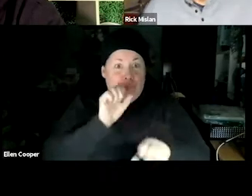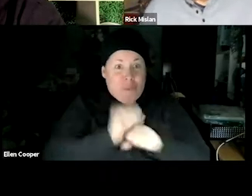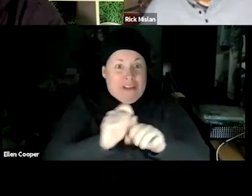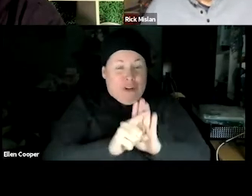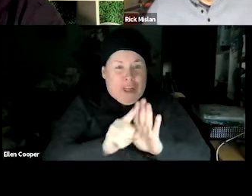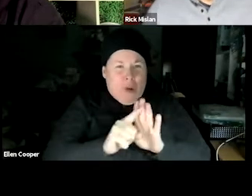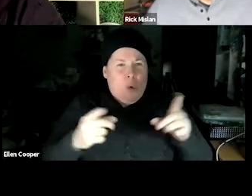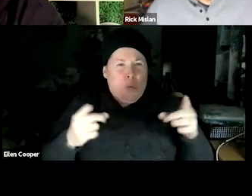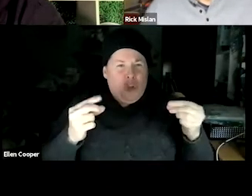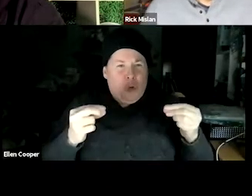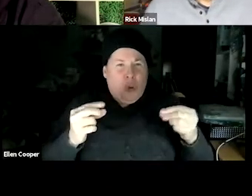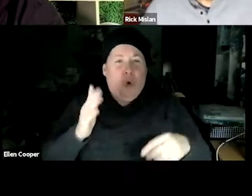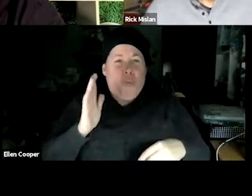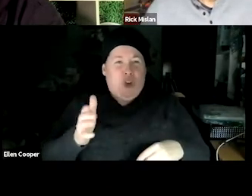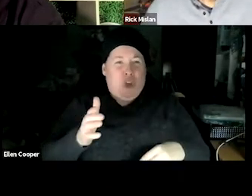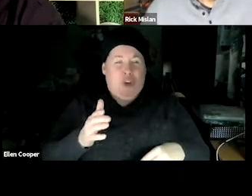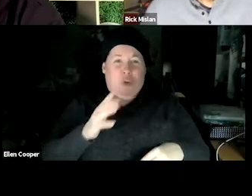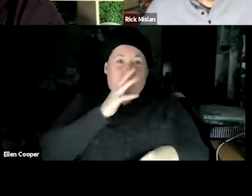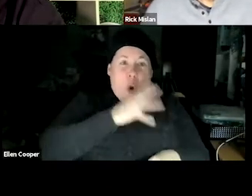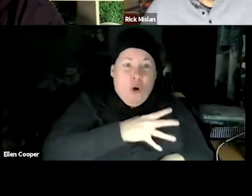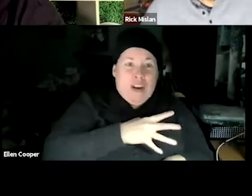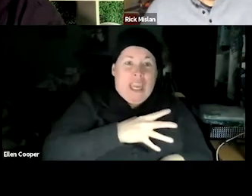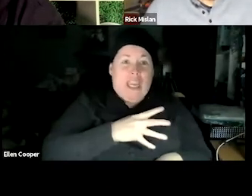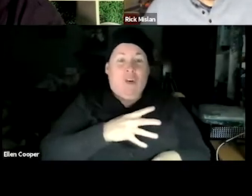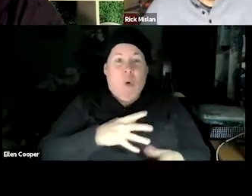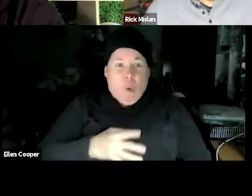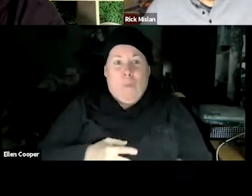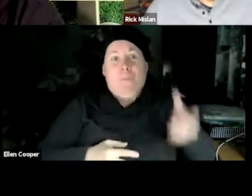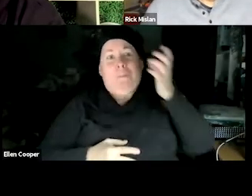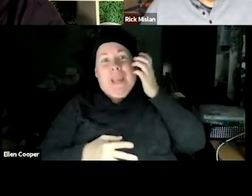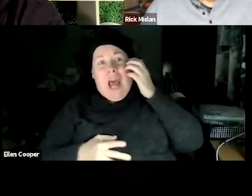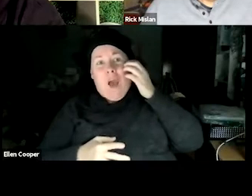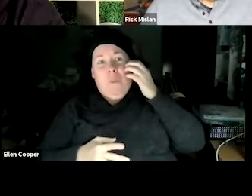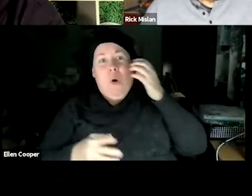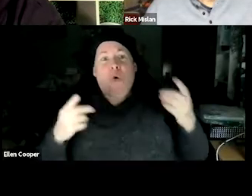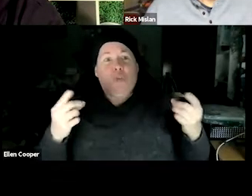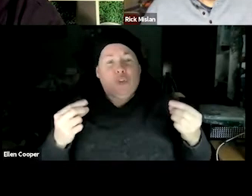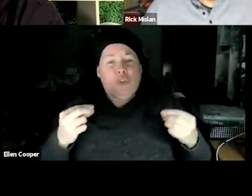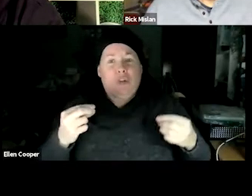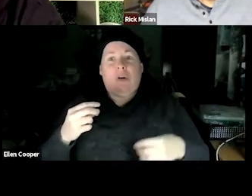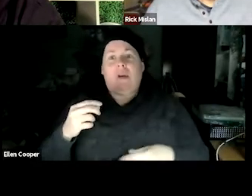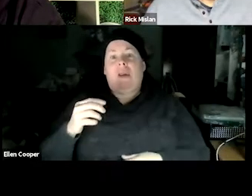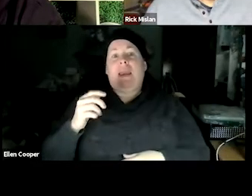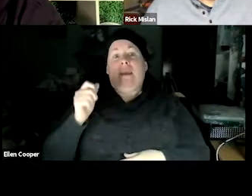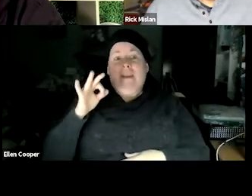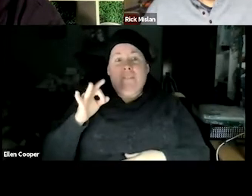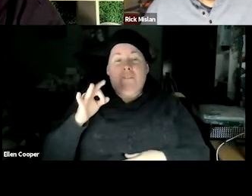to take action, you actually take people through the steps of doing it. So, in CalebBarlow: IBM cyber range if if you're going to issue a press release